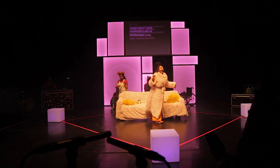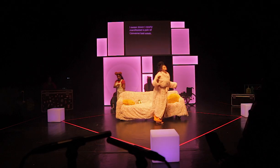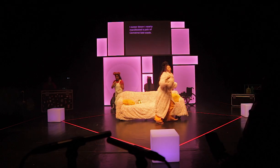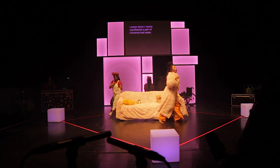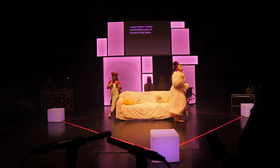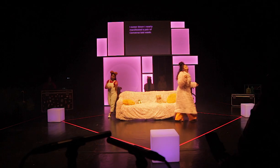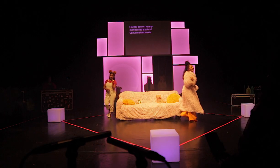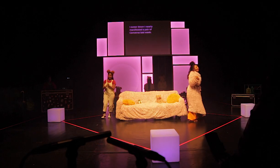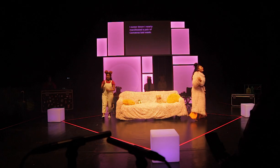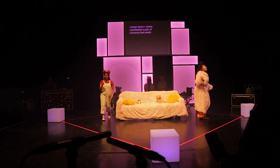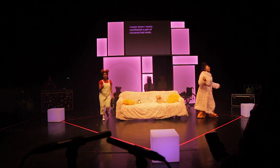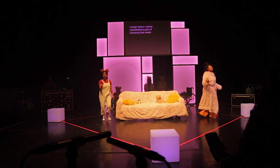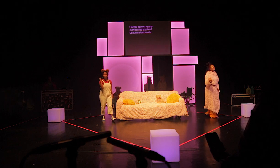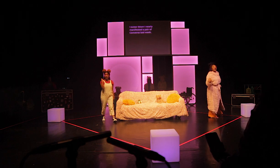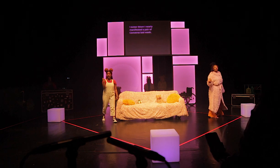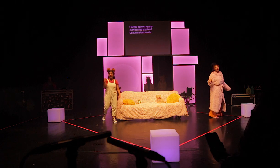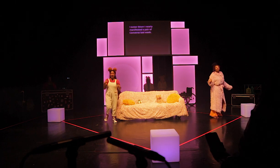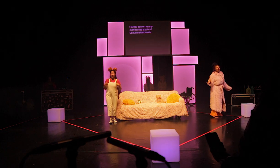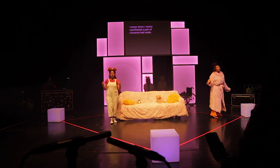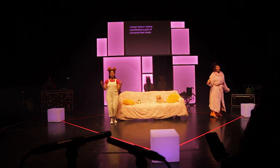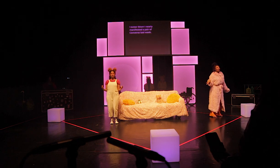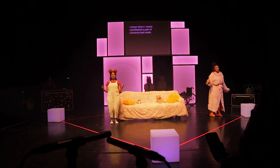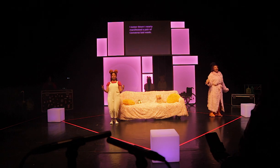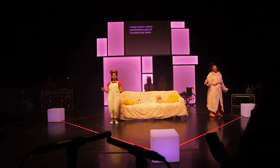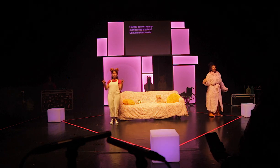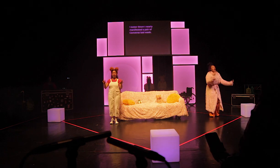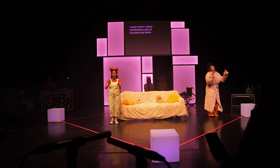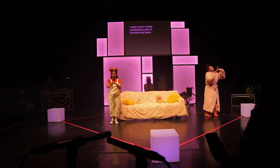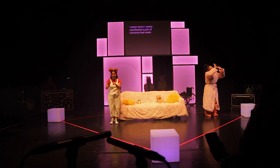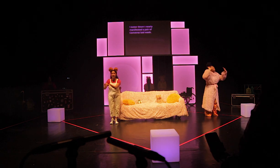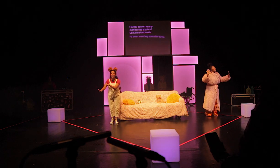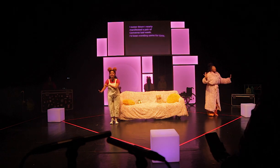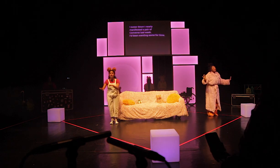down, I nearly manifested tested a pair of Converse last week. No, I've been wanting